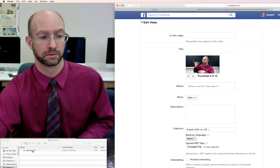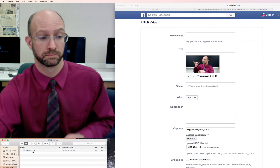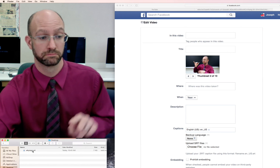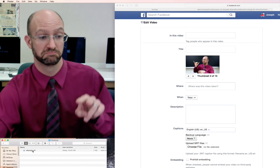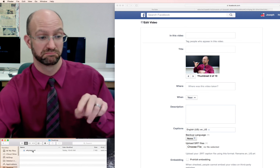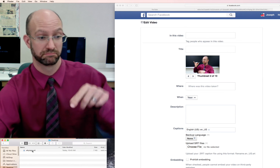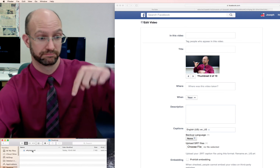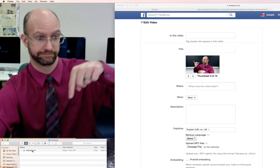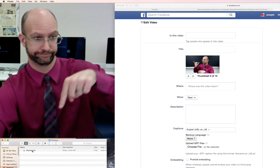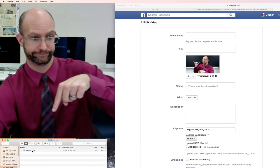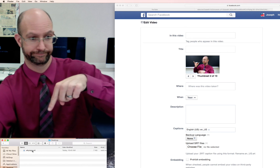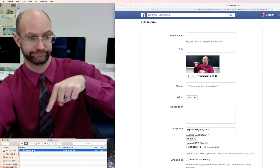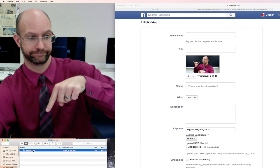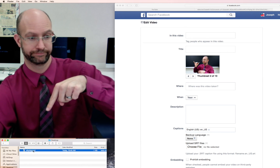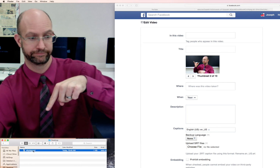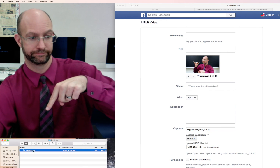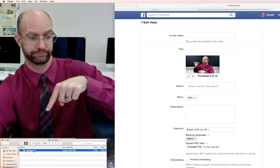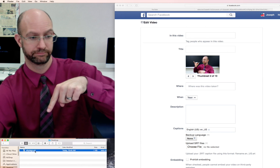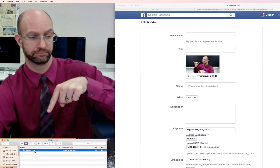You see down here where the desktop folder is.